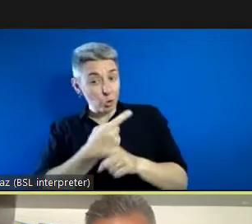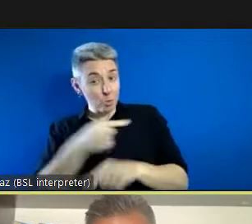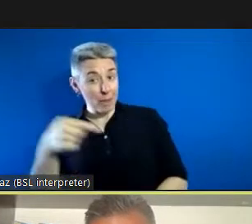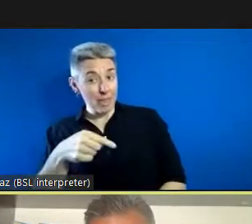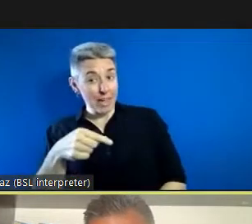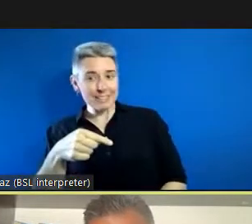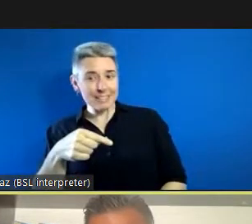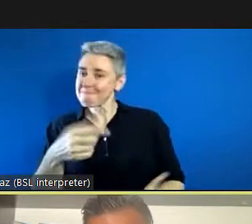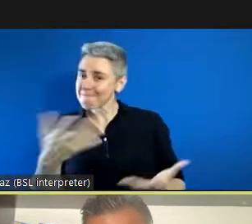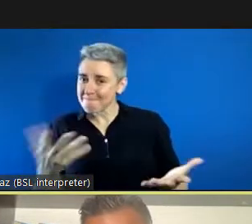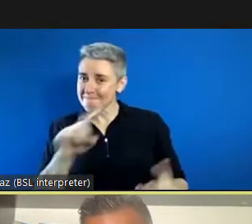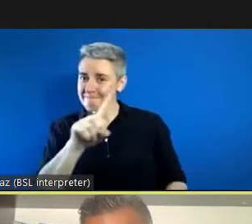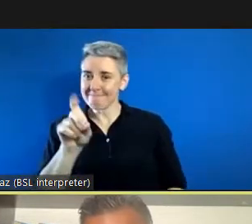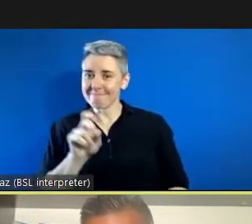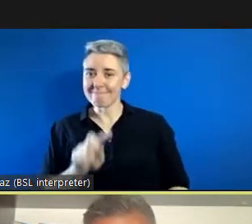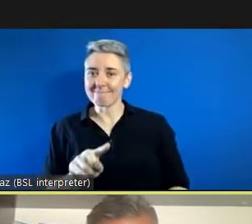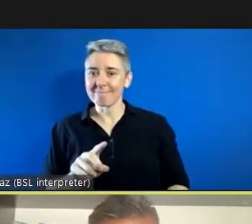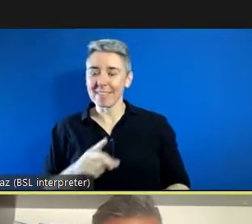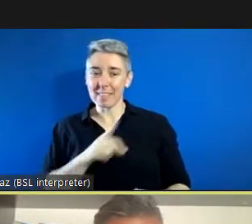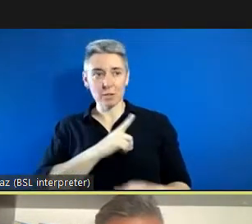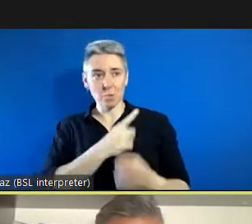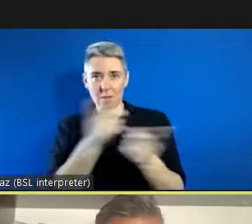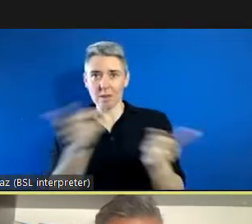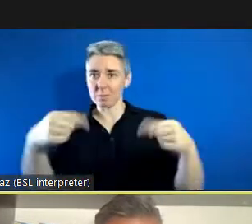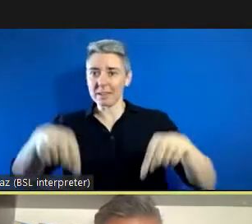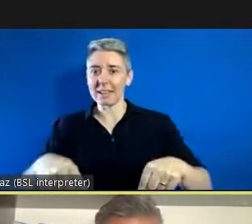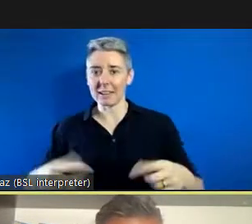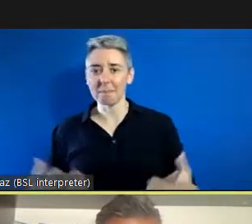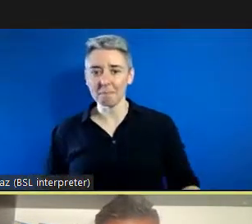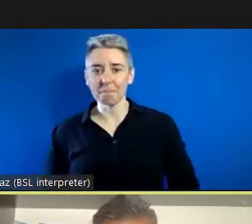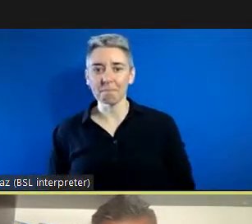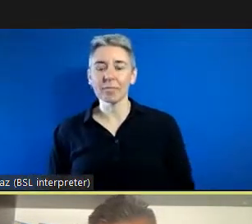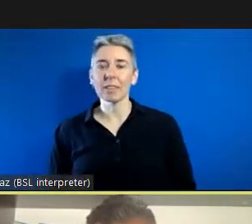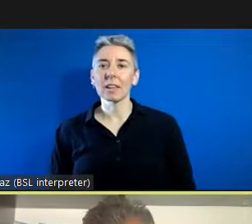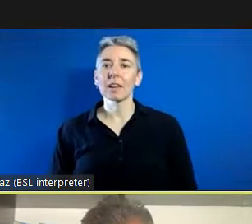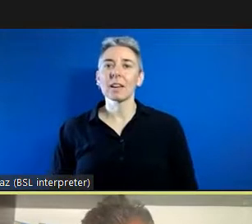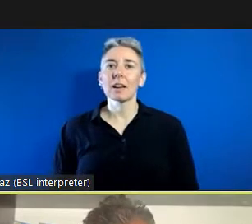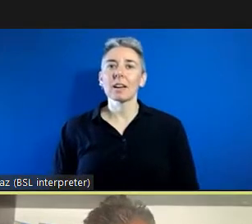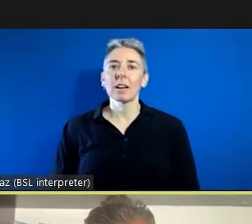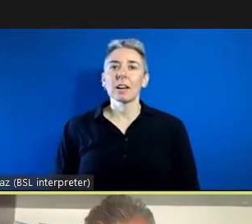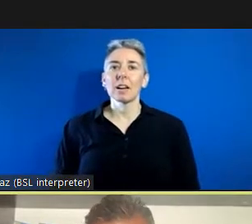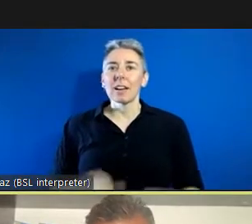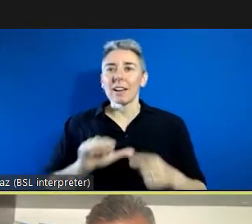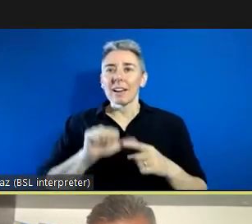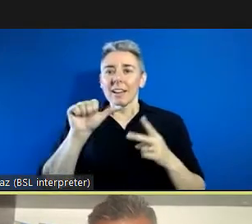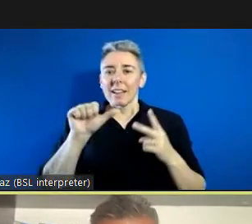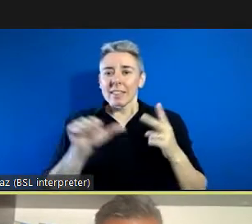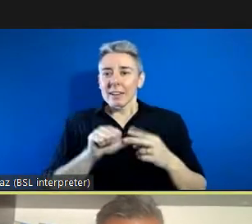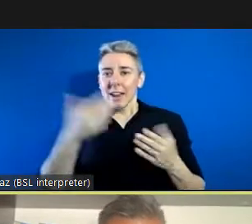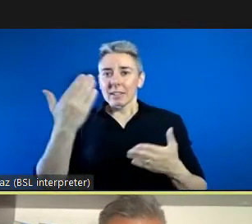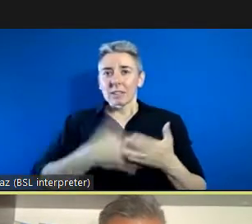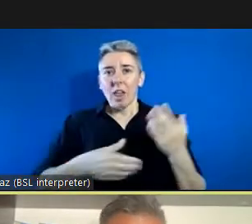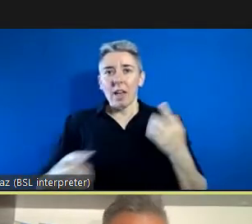work at hand for all of us in this room. So on my next slide I have just put on there. Angela Davis,